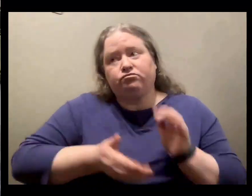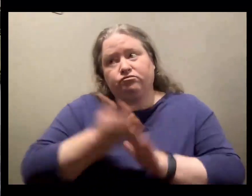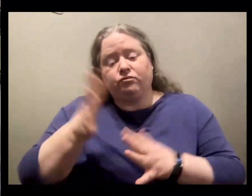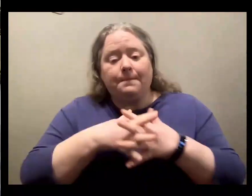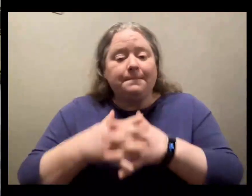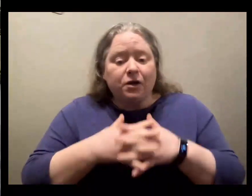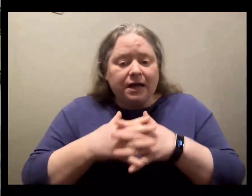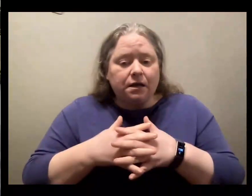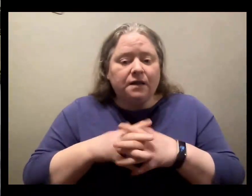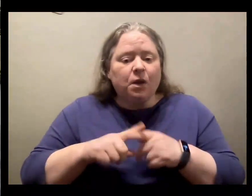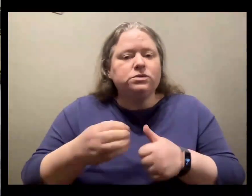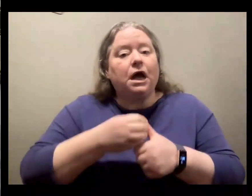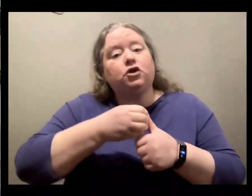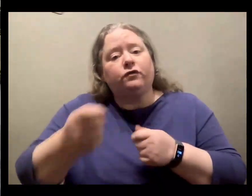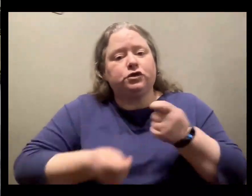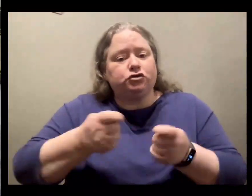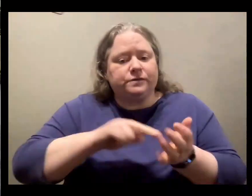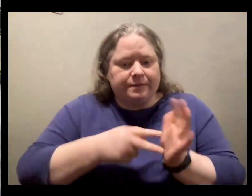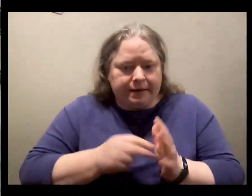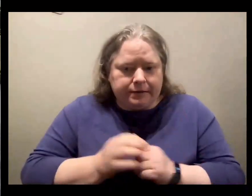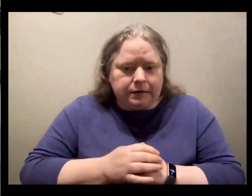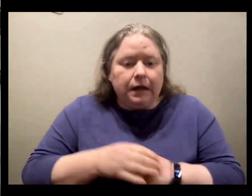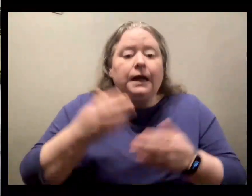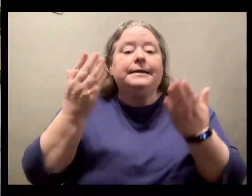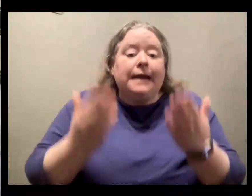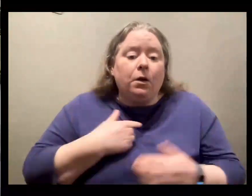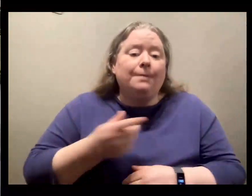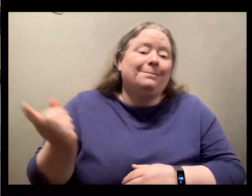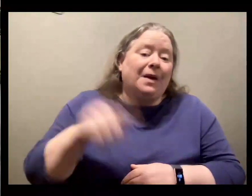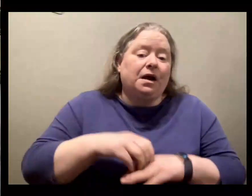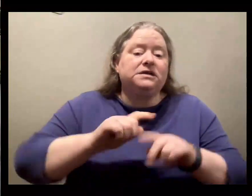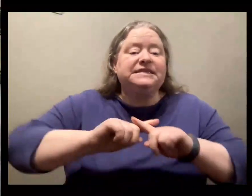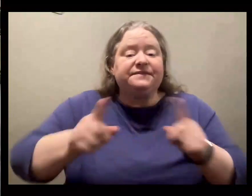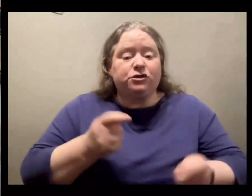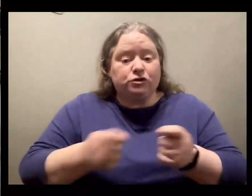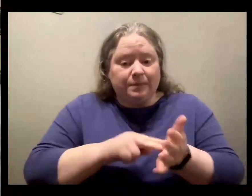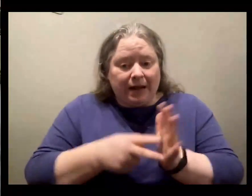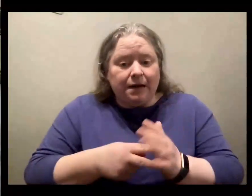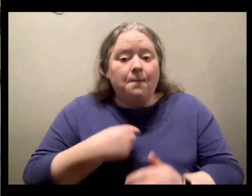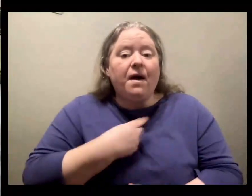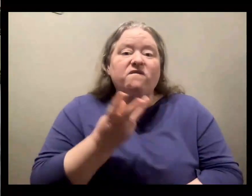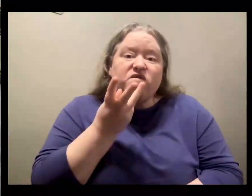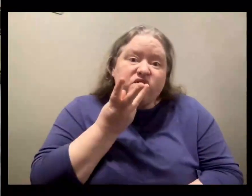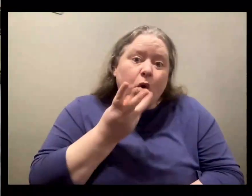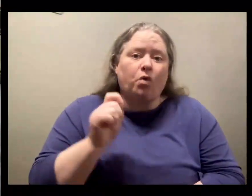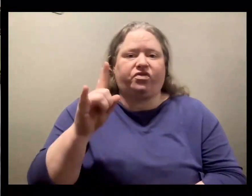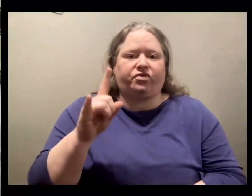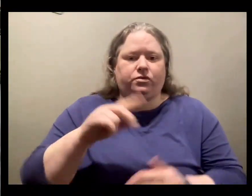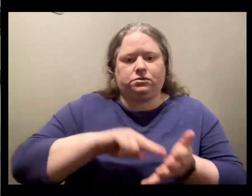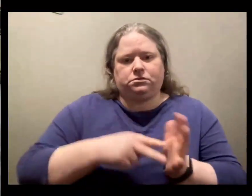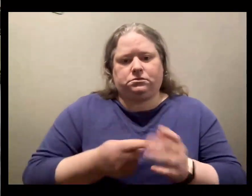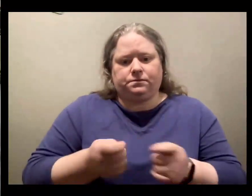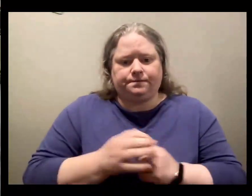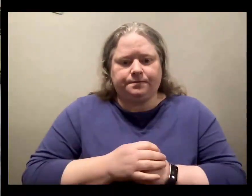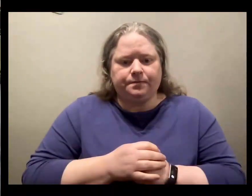then I went to America - that was another regime; and now, I’m back, on a different treatment plan - my fourth line of treatment.